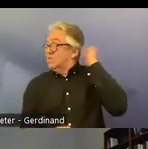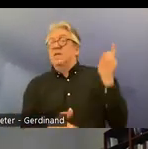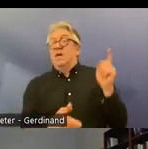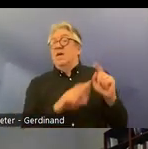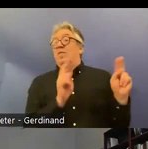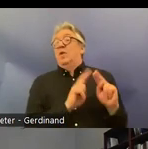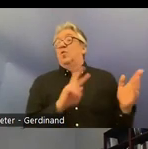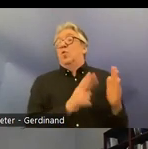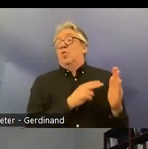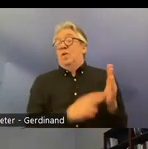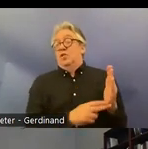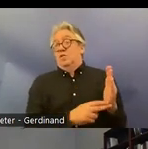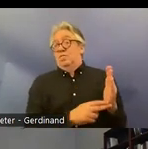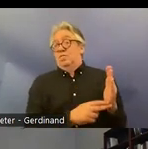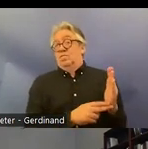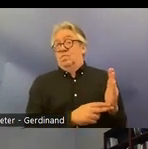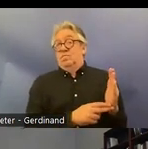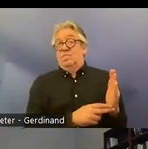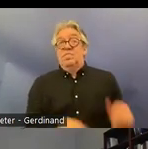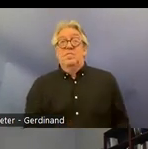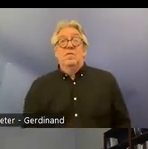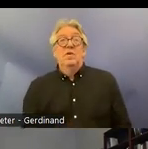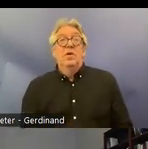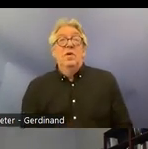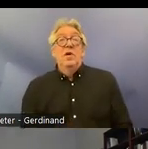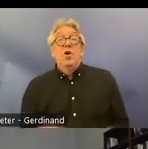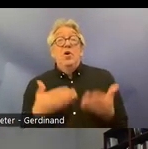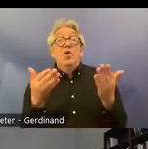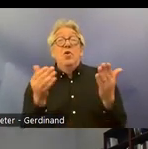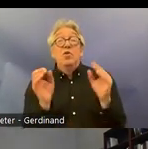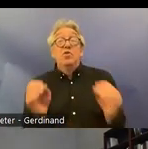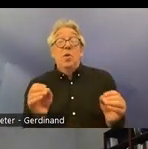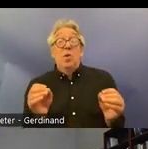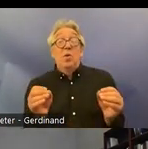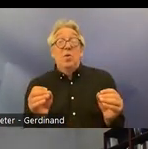particular Aim so the main significance is perhaps